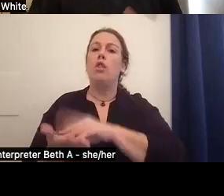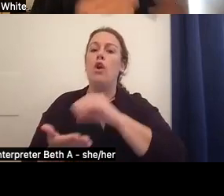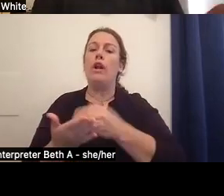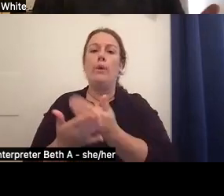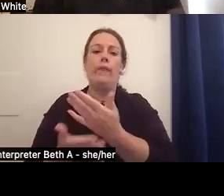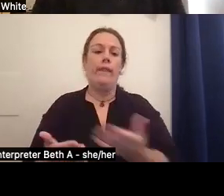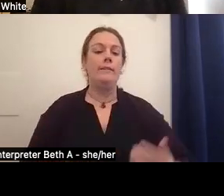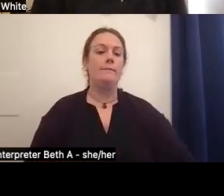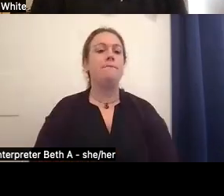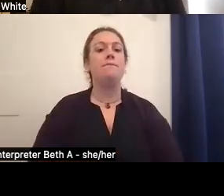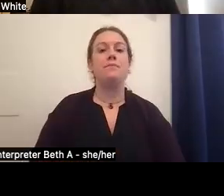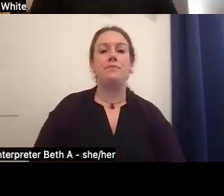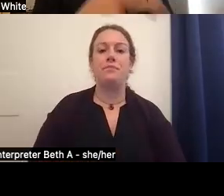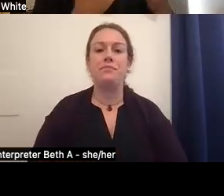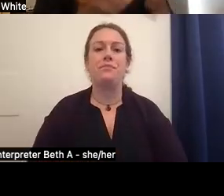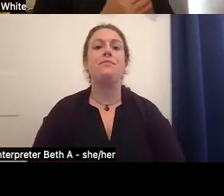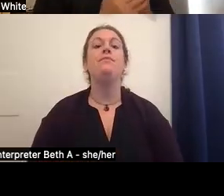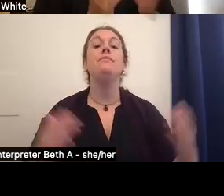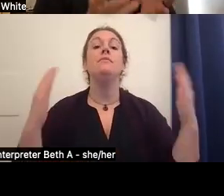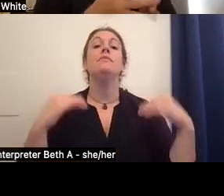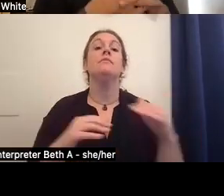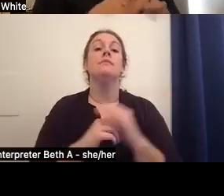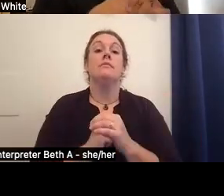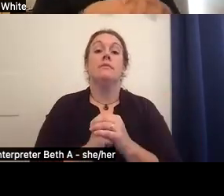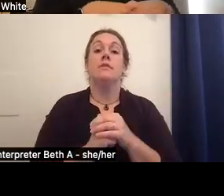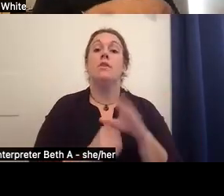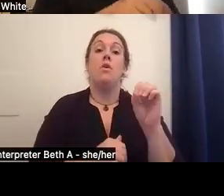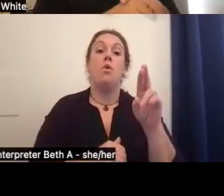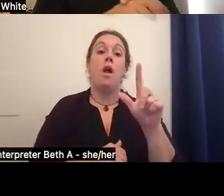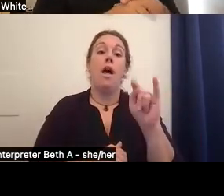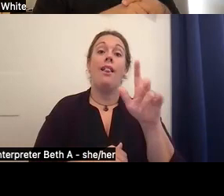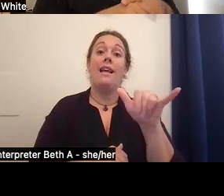most often with mythology/folklore but I'm view- I view them as epistemology and knowledge systems,